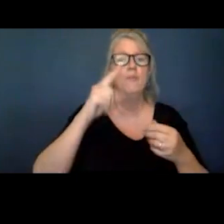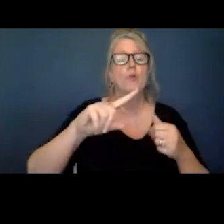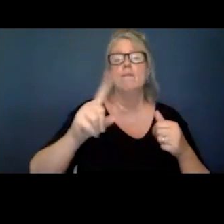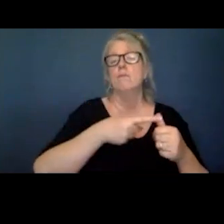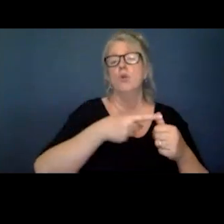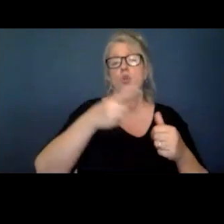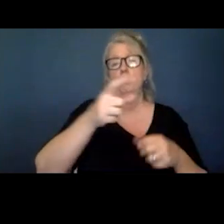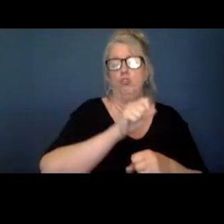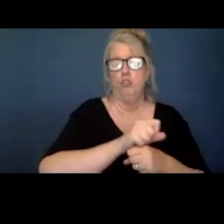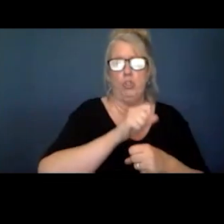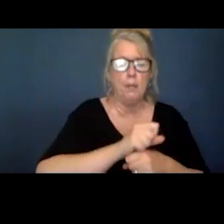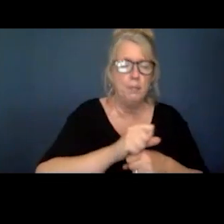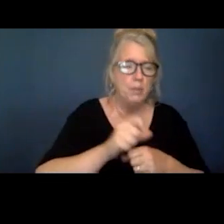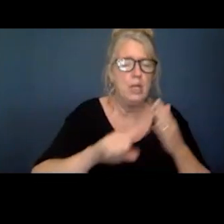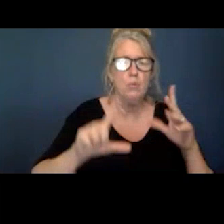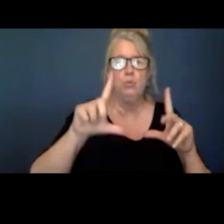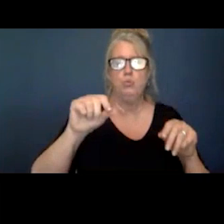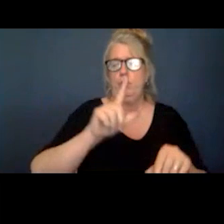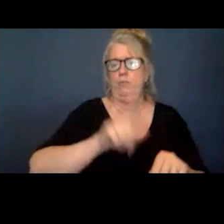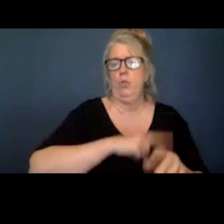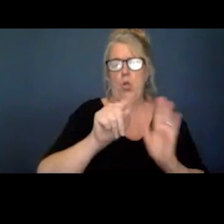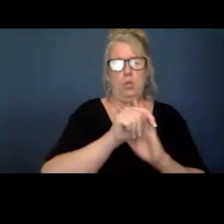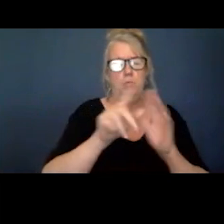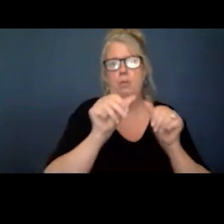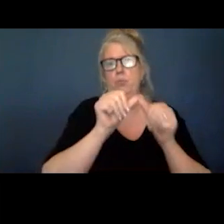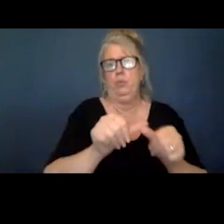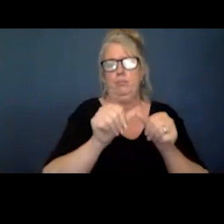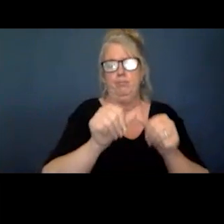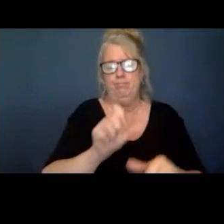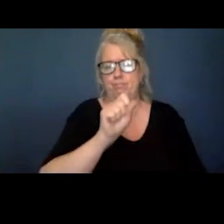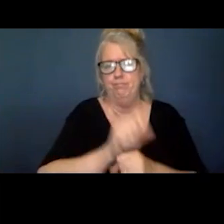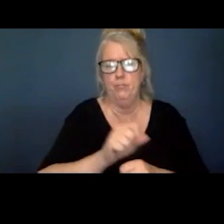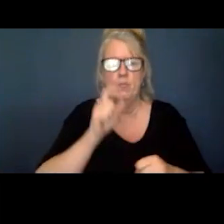isn't what you want to do long term, we'll keep working with you to find you something that you